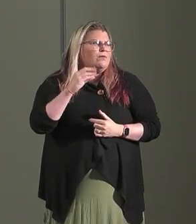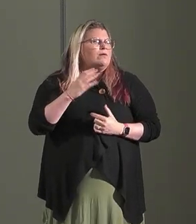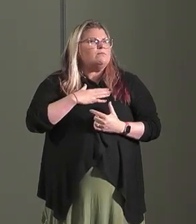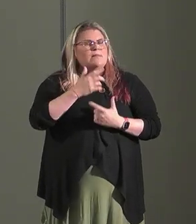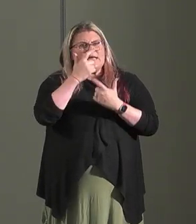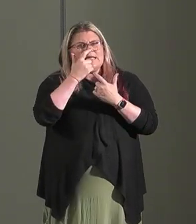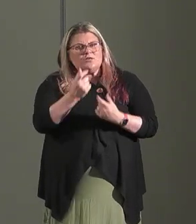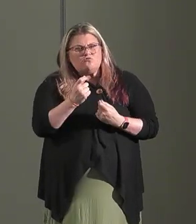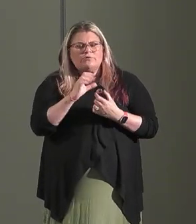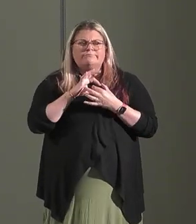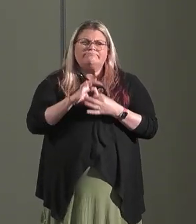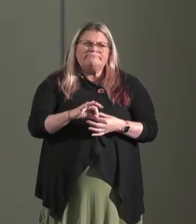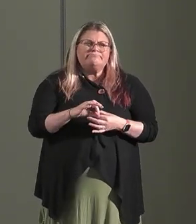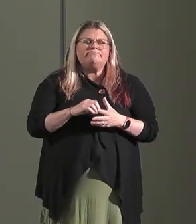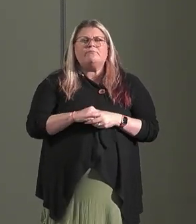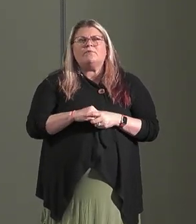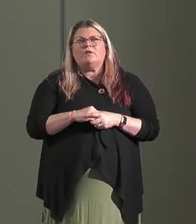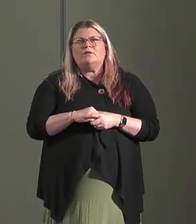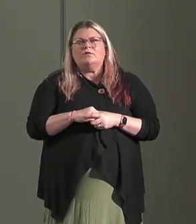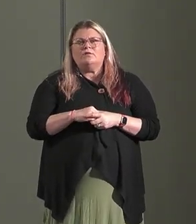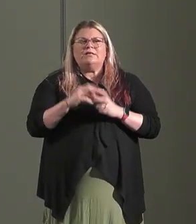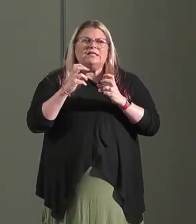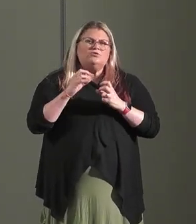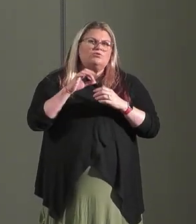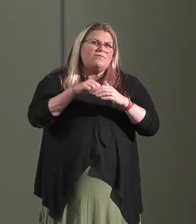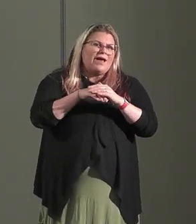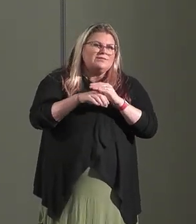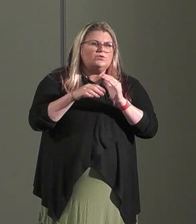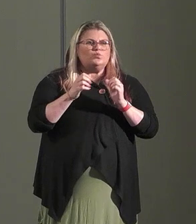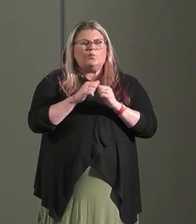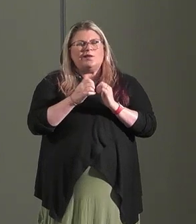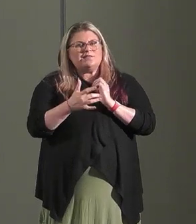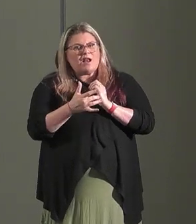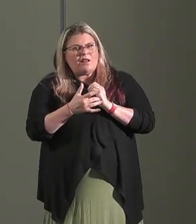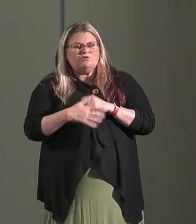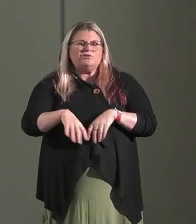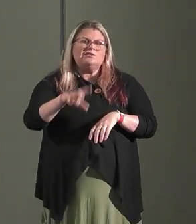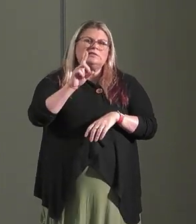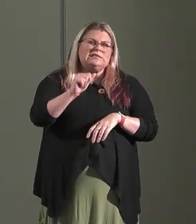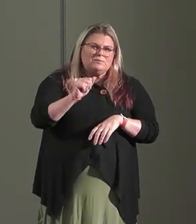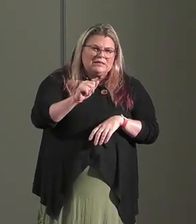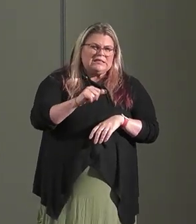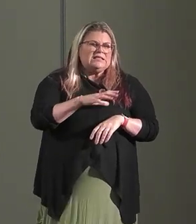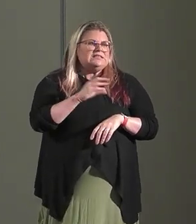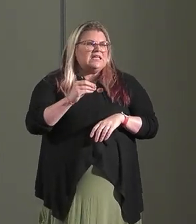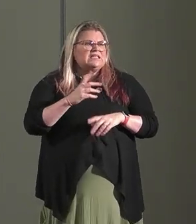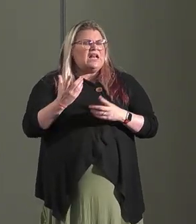resolve around issues of access of technology and disability the intersection of disability